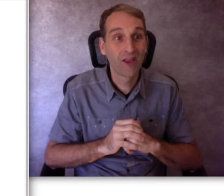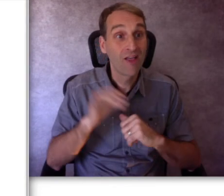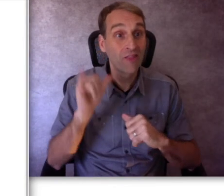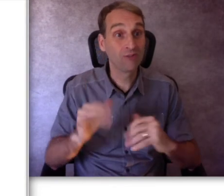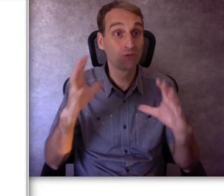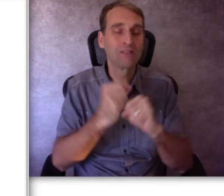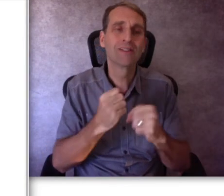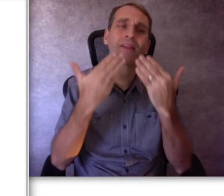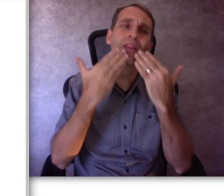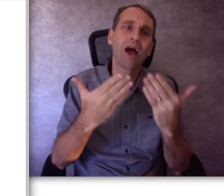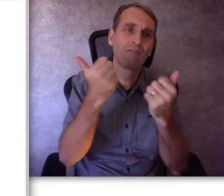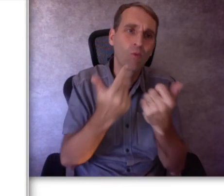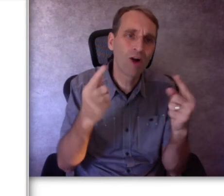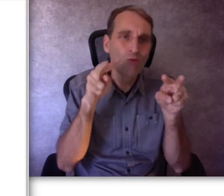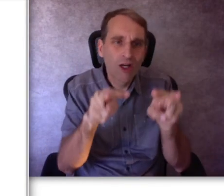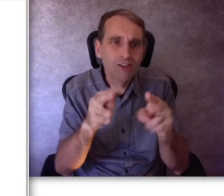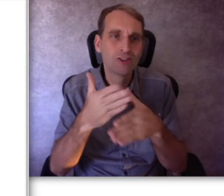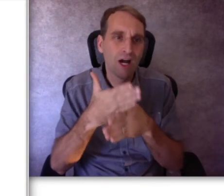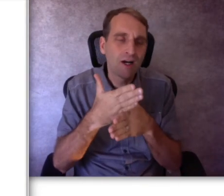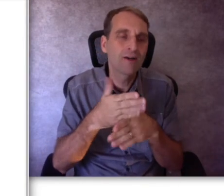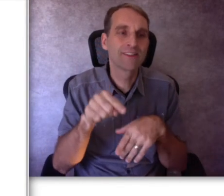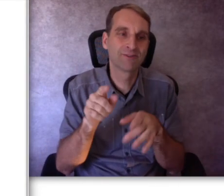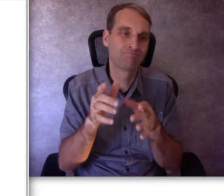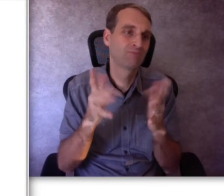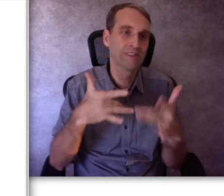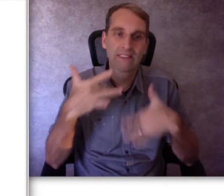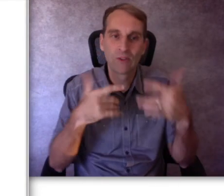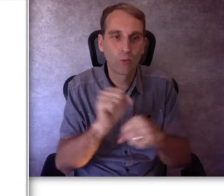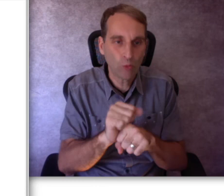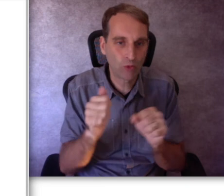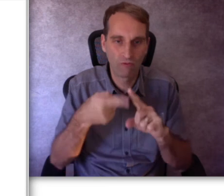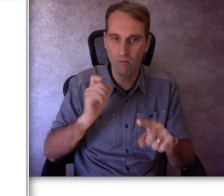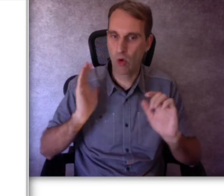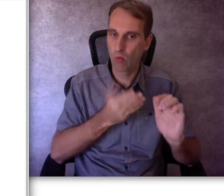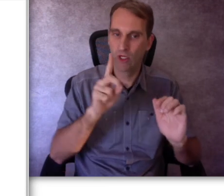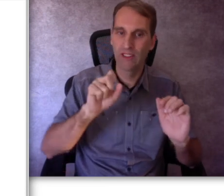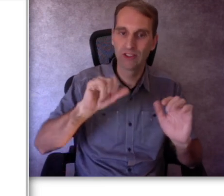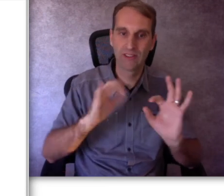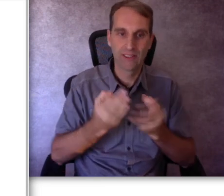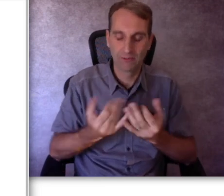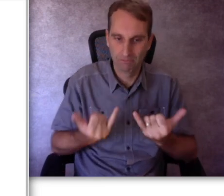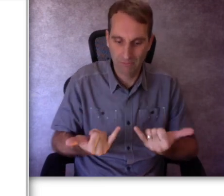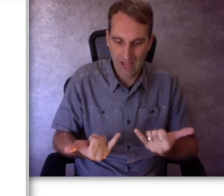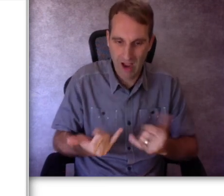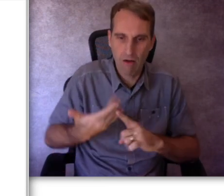I want to thank you so much for joining today and for the opportunity to